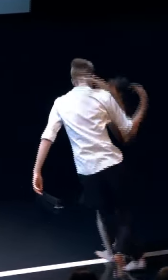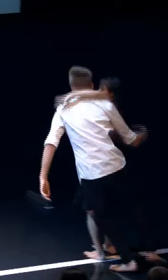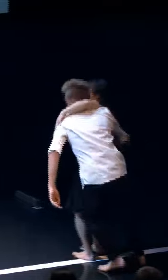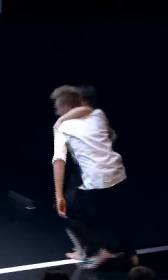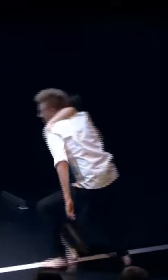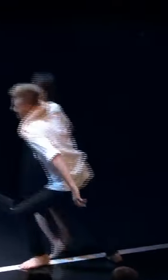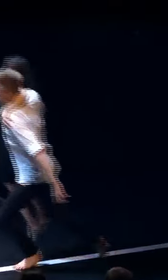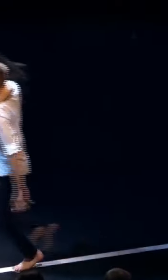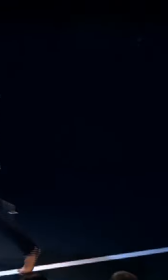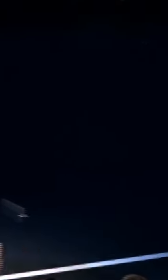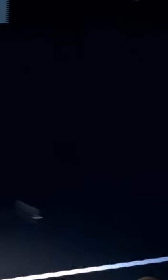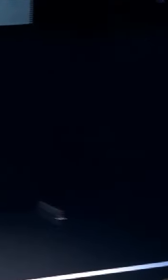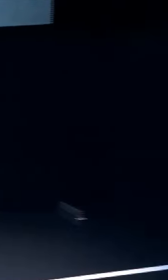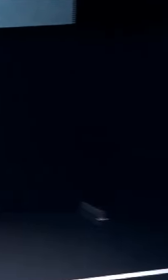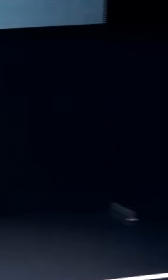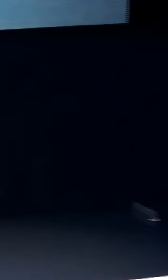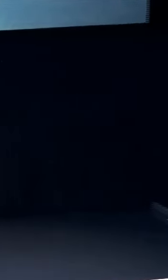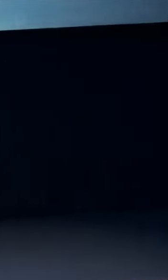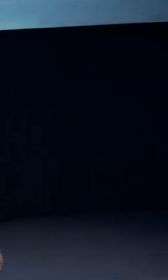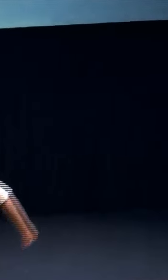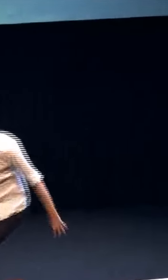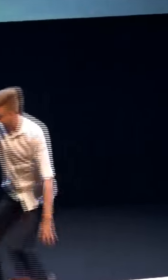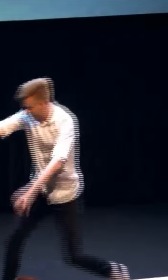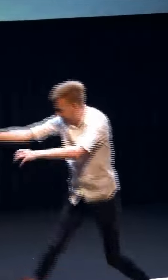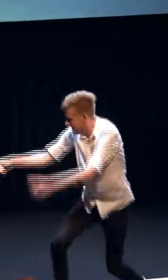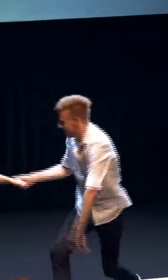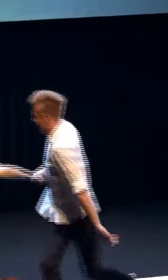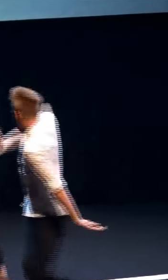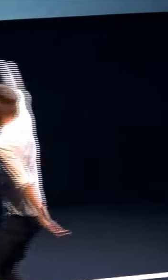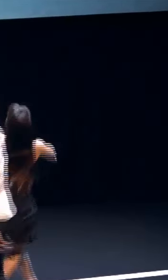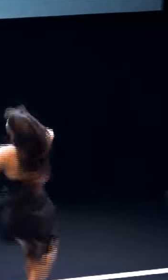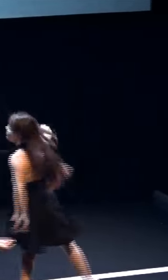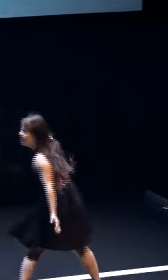# Submit